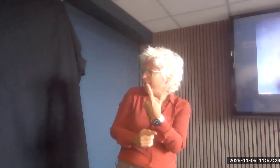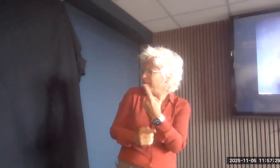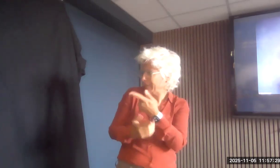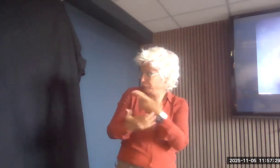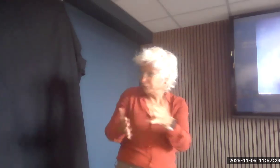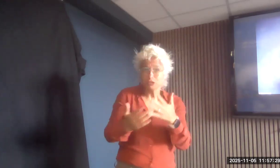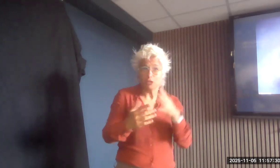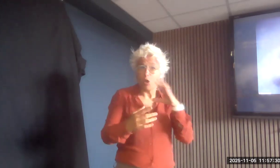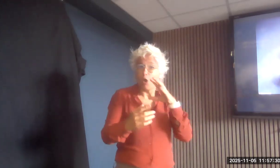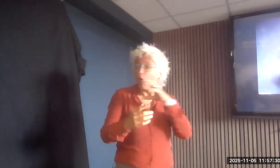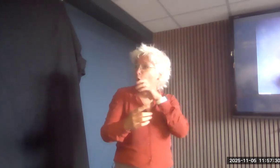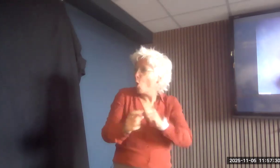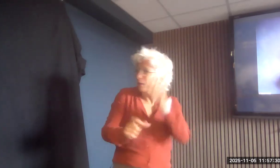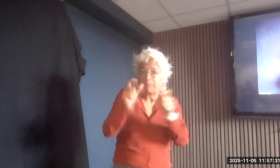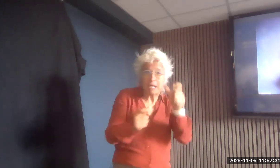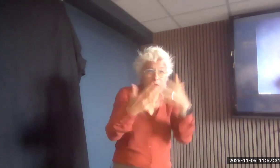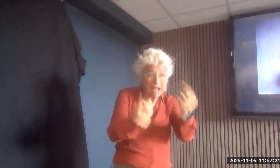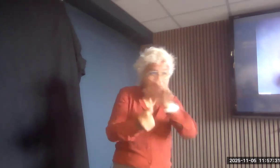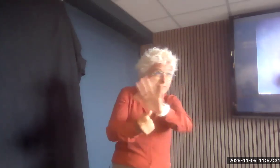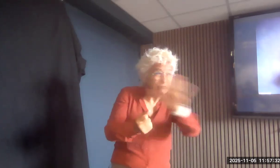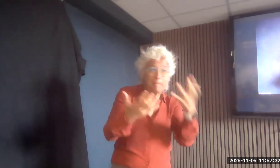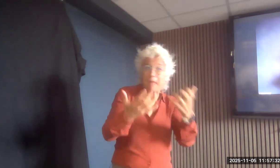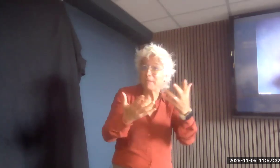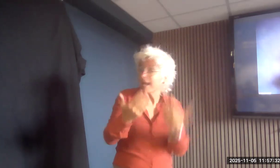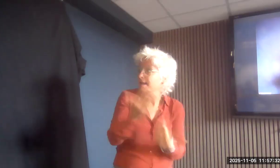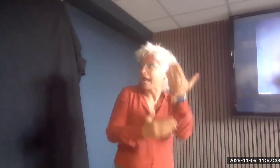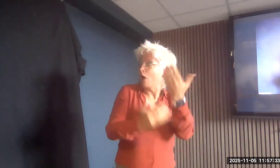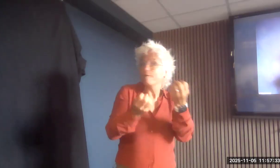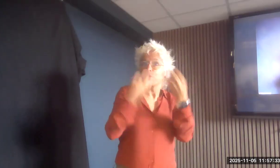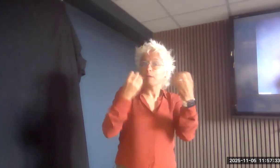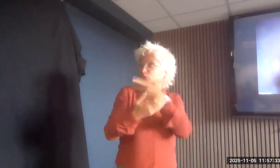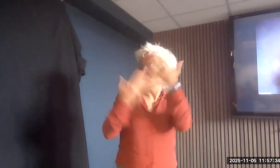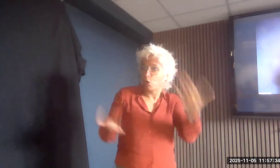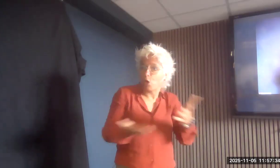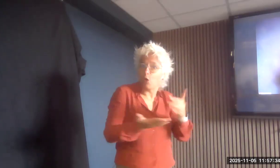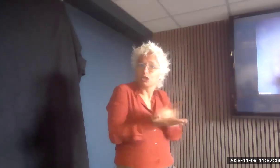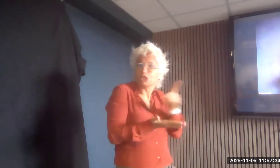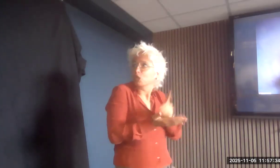been put to the wayside, so I'm just curious if you've interviewed older people who maybe remember specific